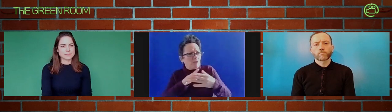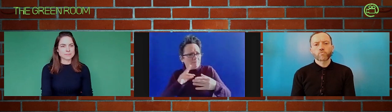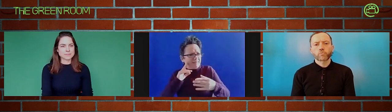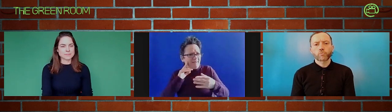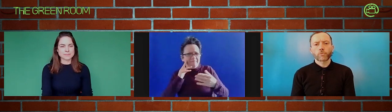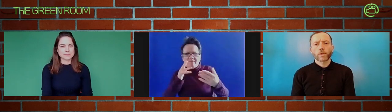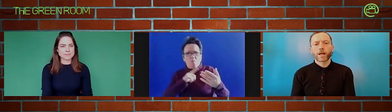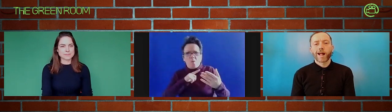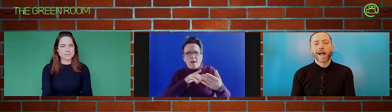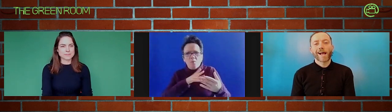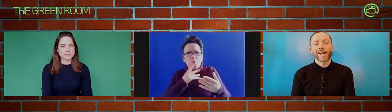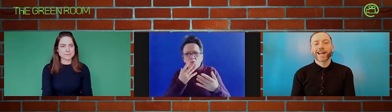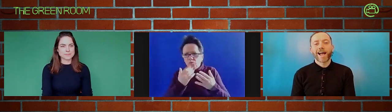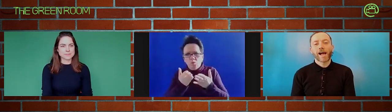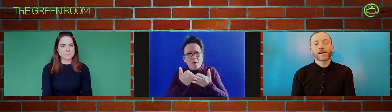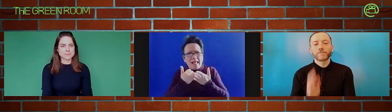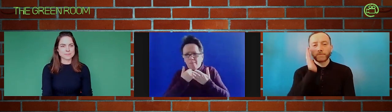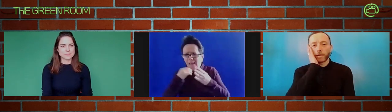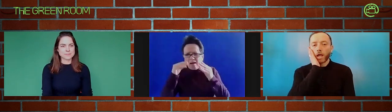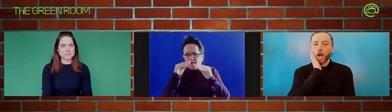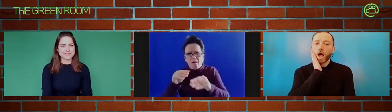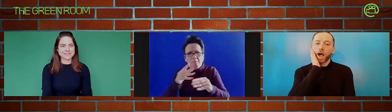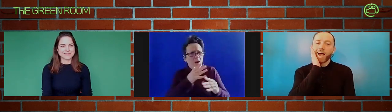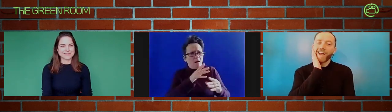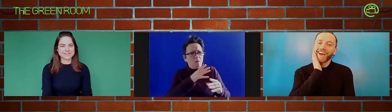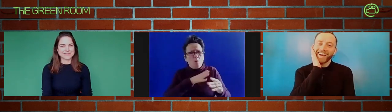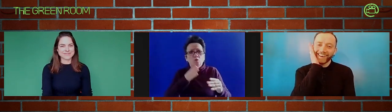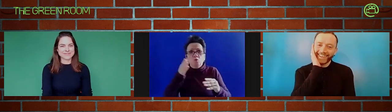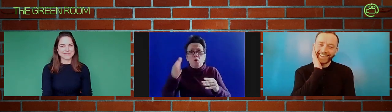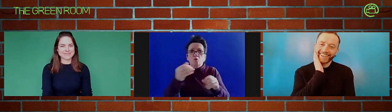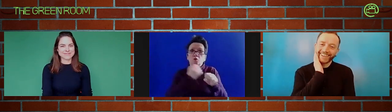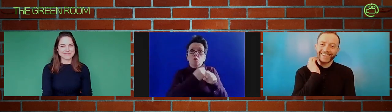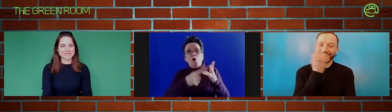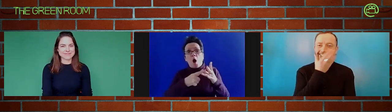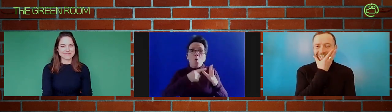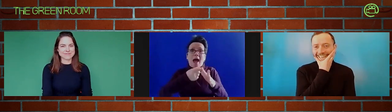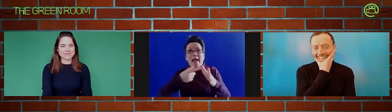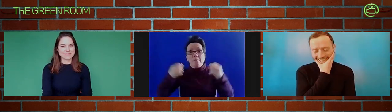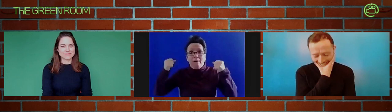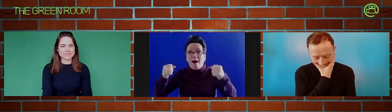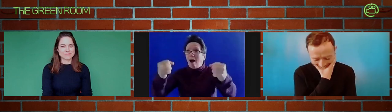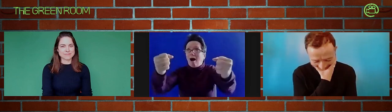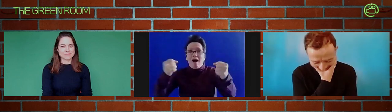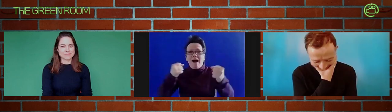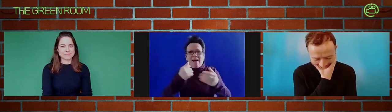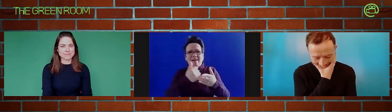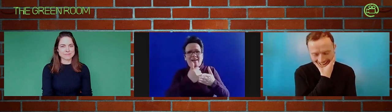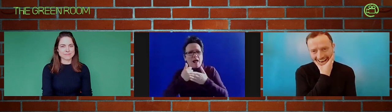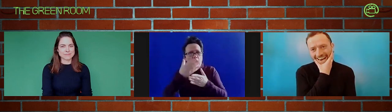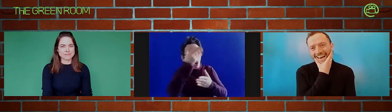know. But apparently going to Go Ape, was really helpful in learning to shoot a rifle. Meant that we bonded more I don't